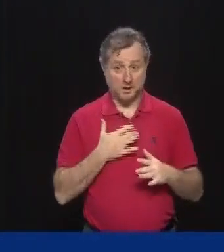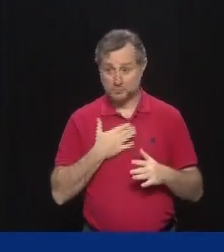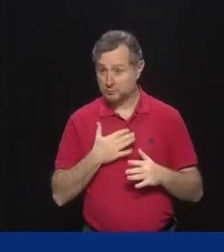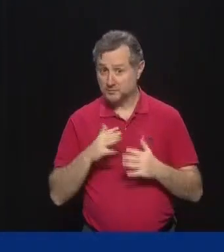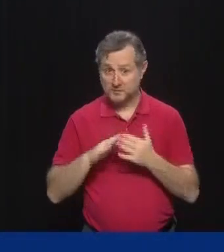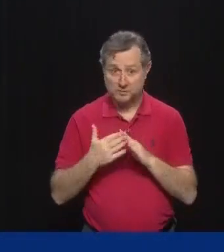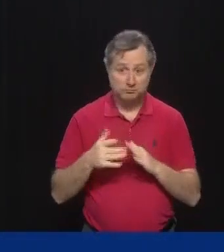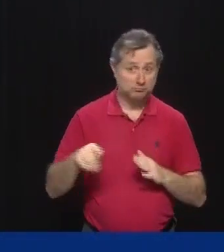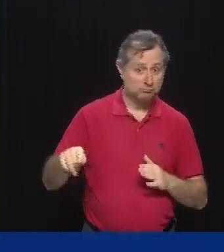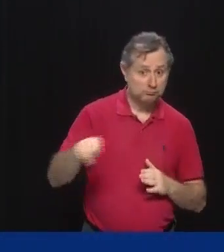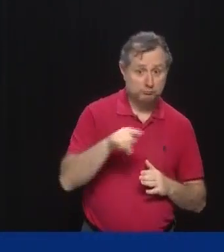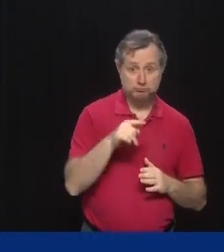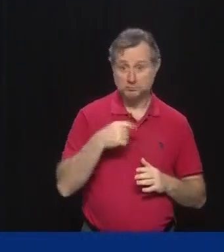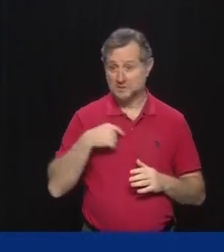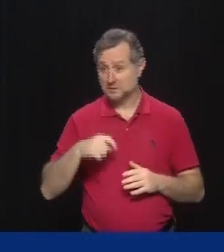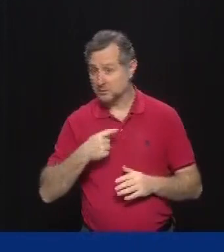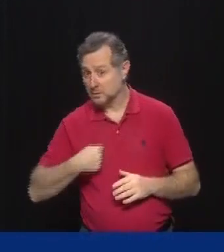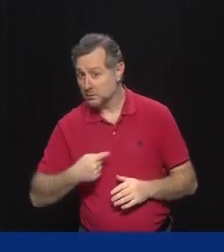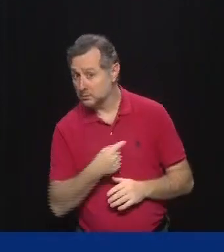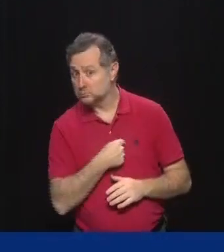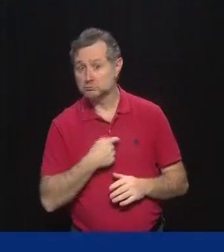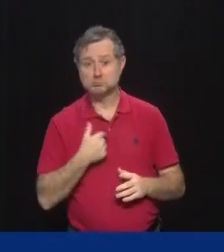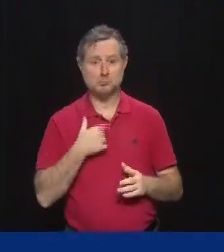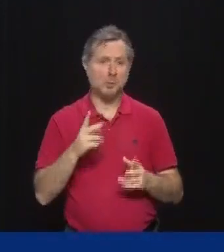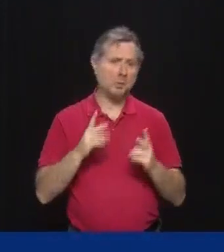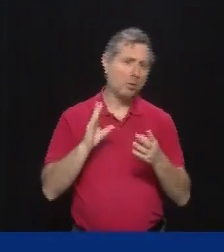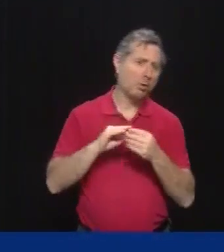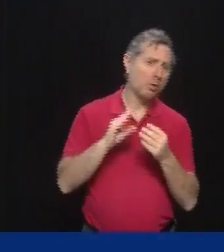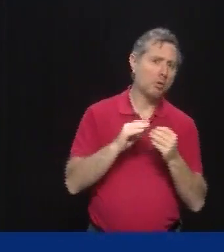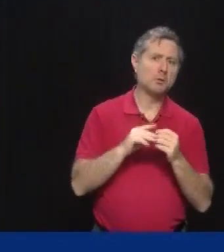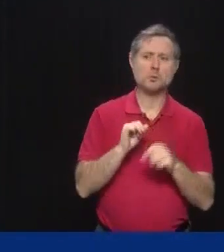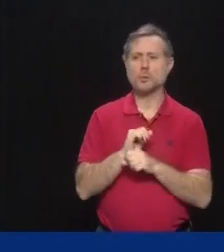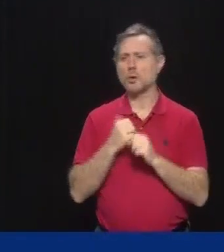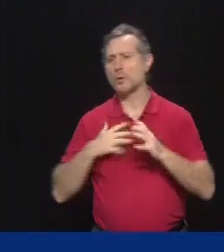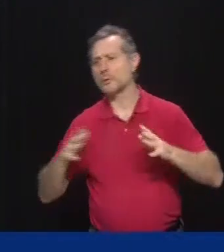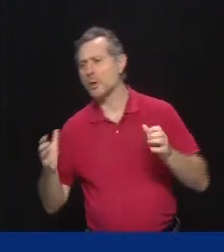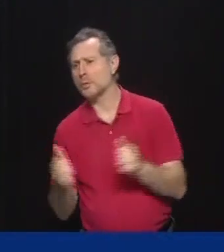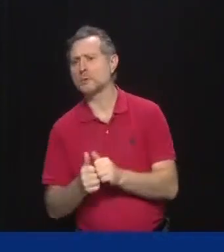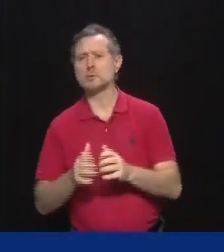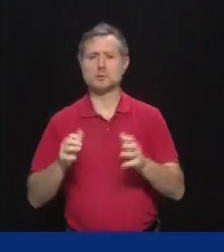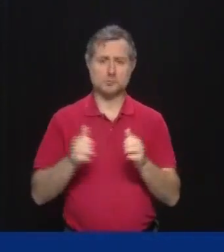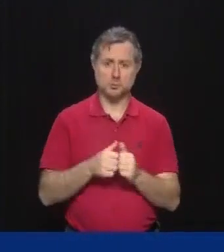THESE INDIVIDUALS. I'M VERY SYMPATHETIC AND I'M